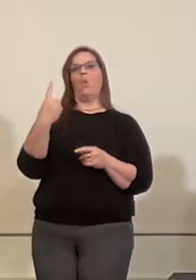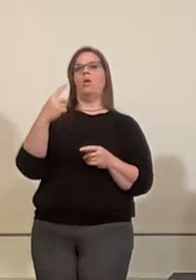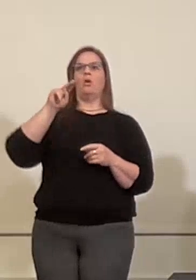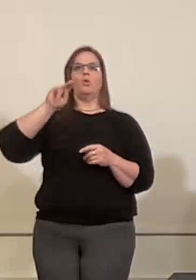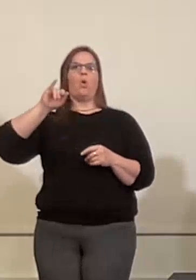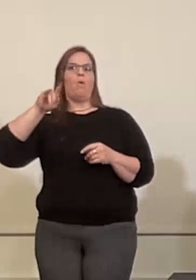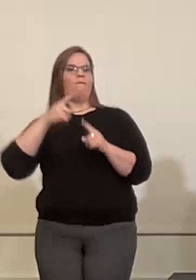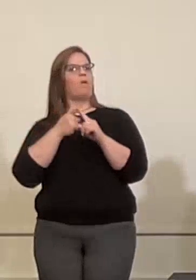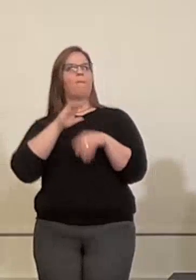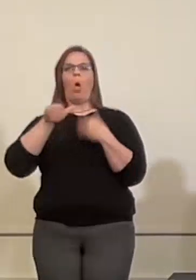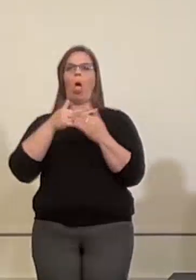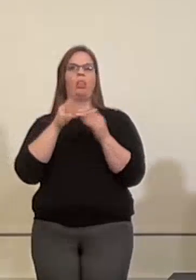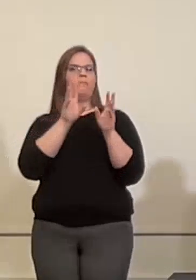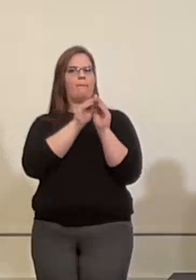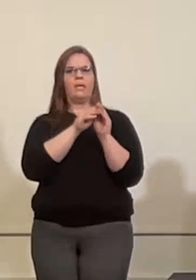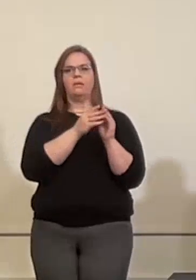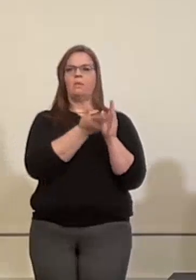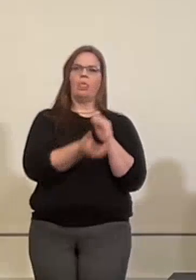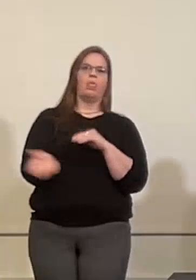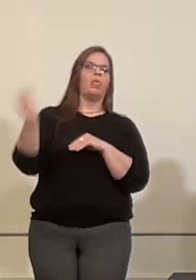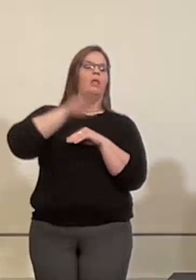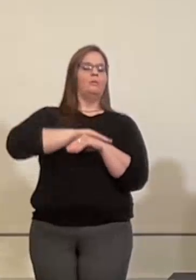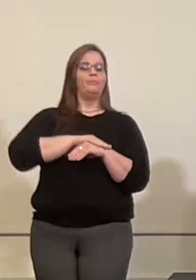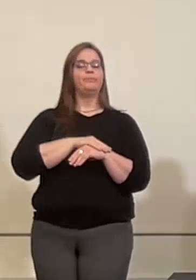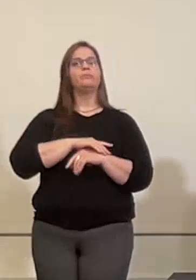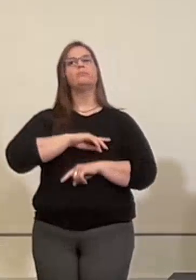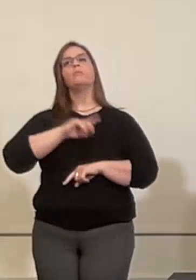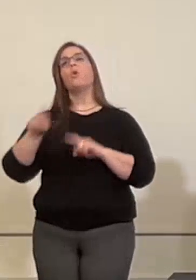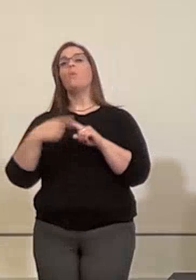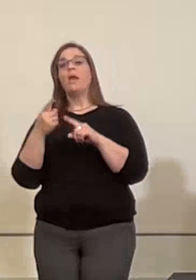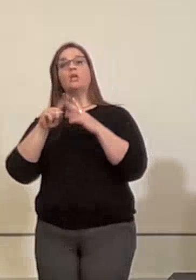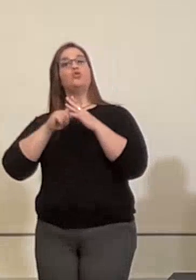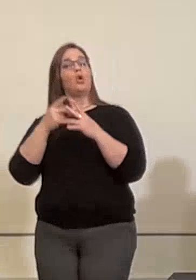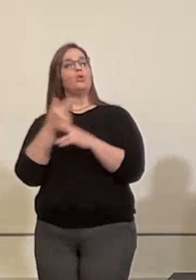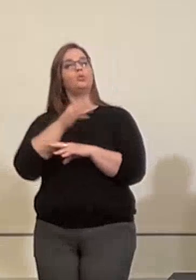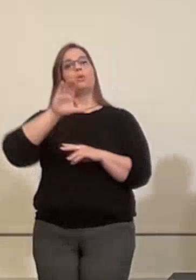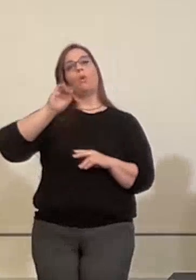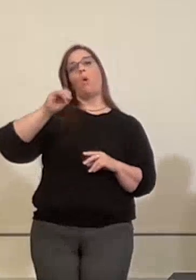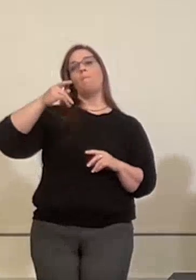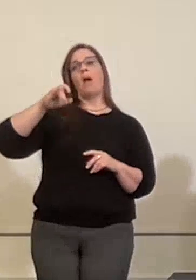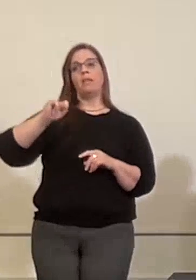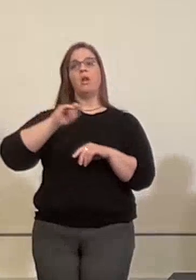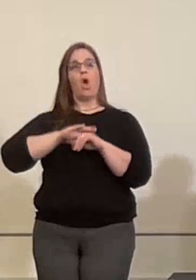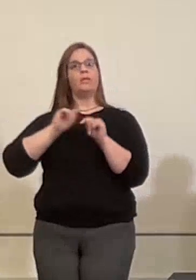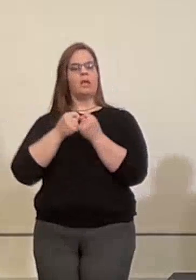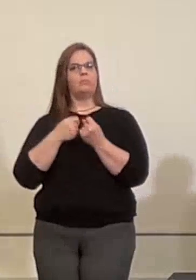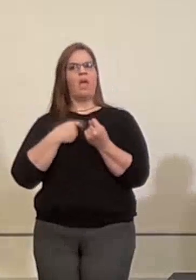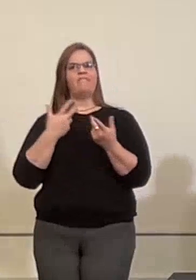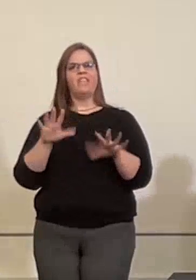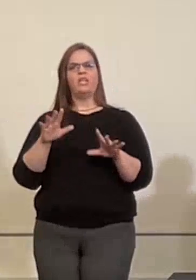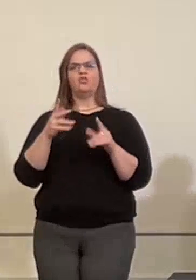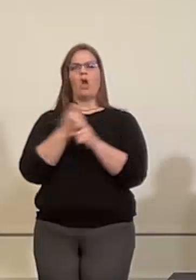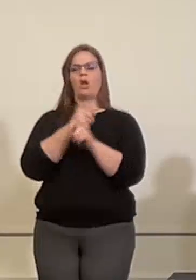Once I started using Copilot on Teams, I got a transcript of my meeting. It would give me a summary.